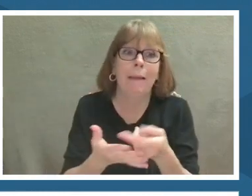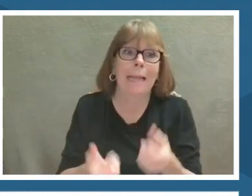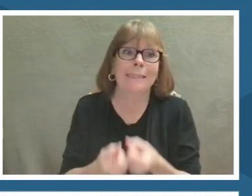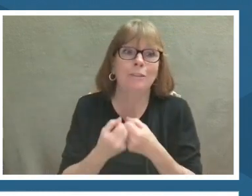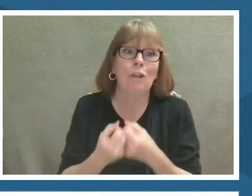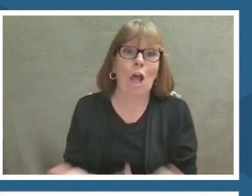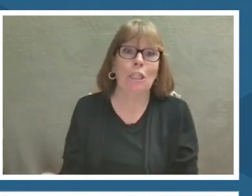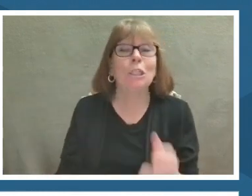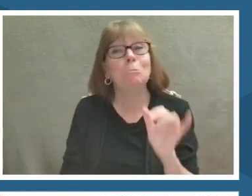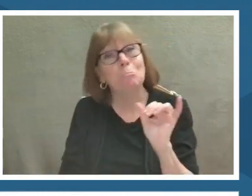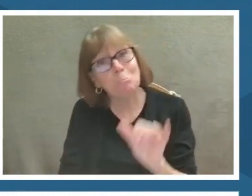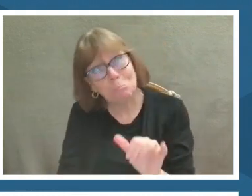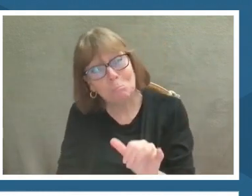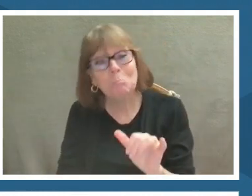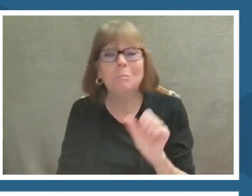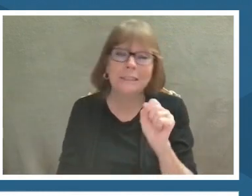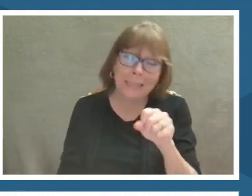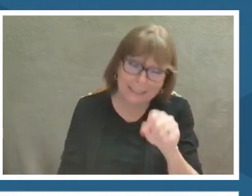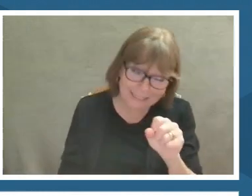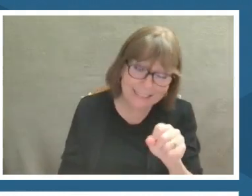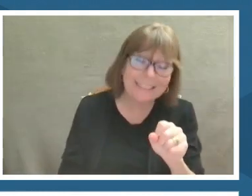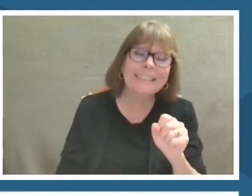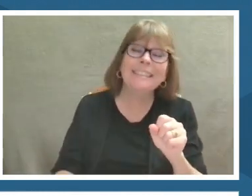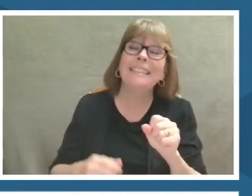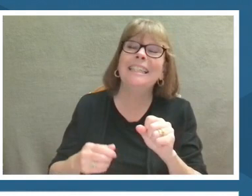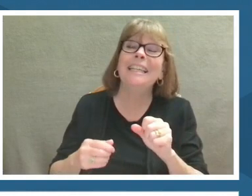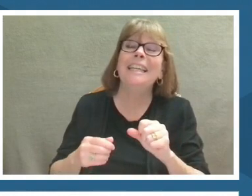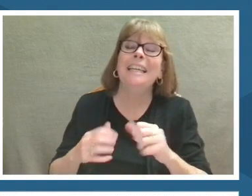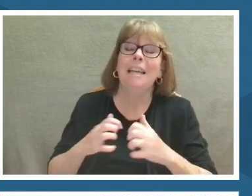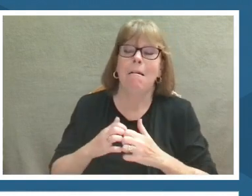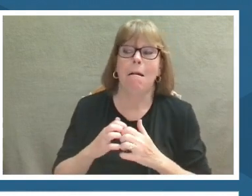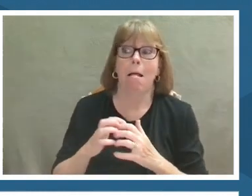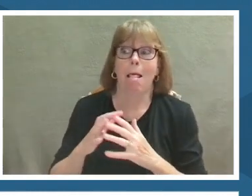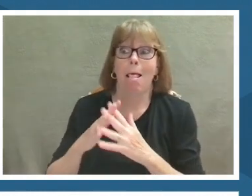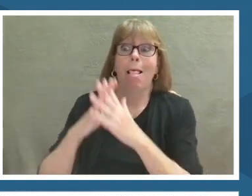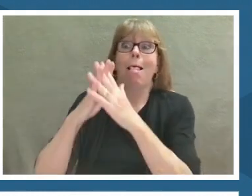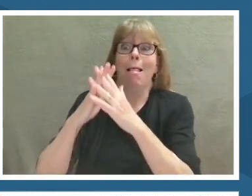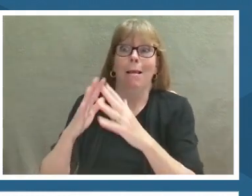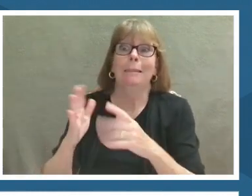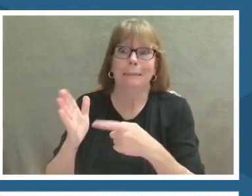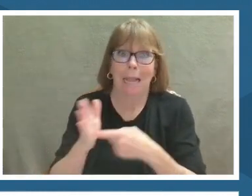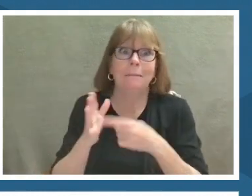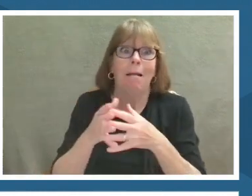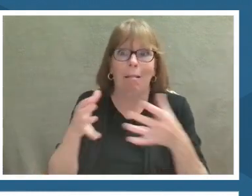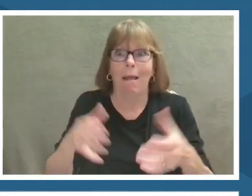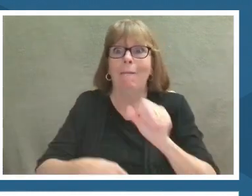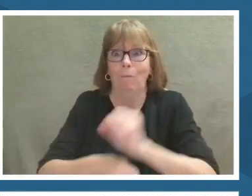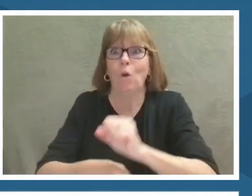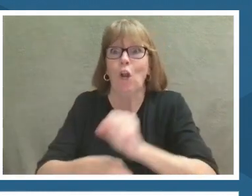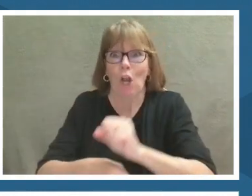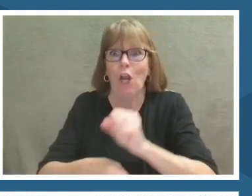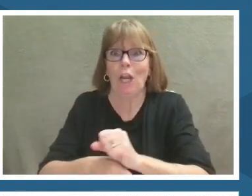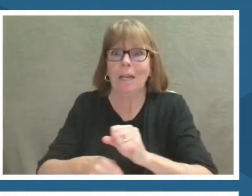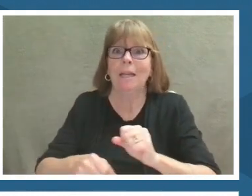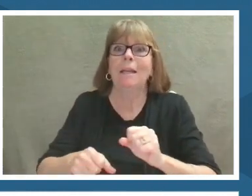yes it definitely takes a lot of work to be so creative but i